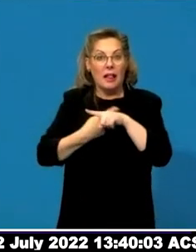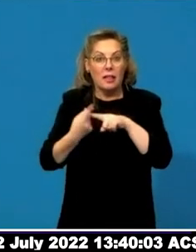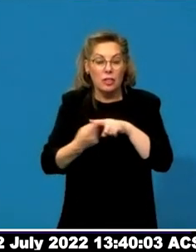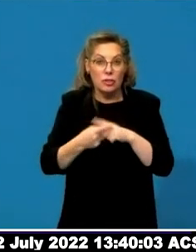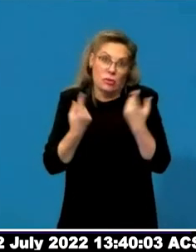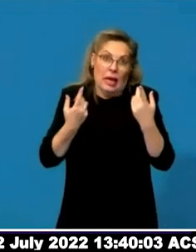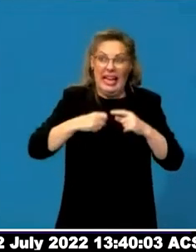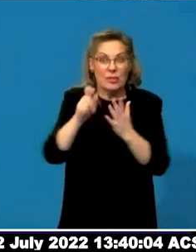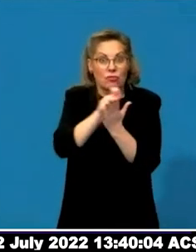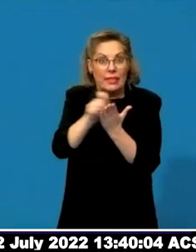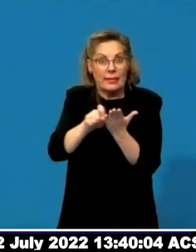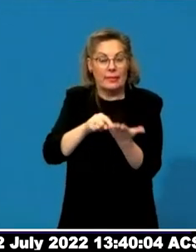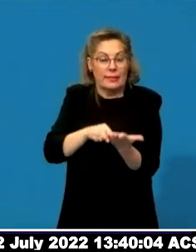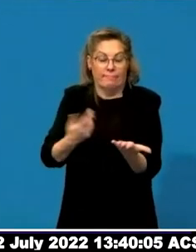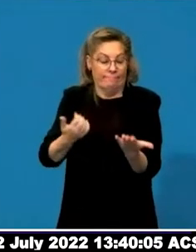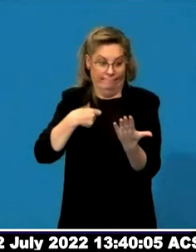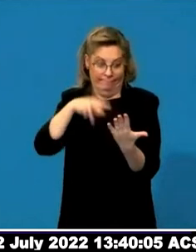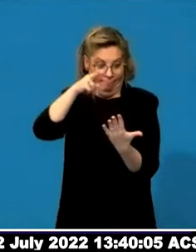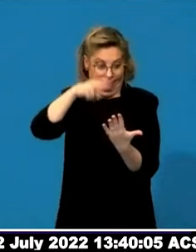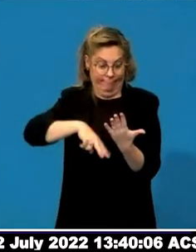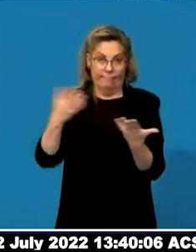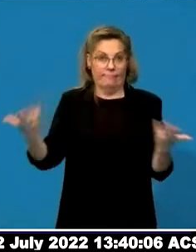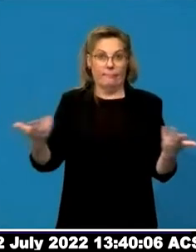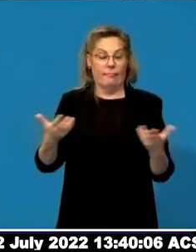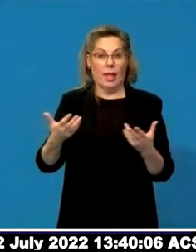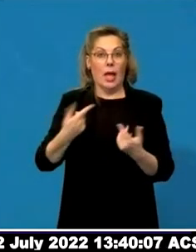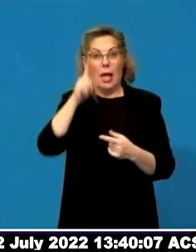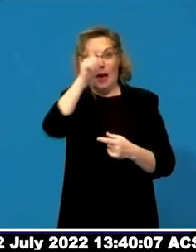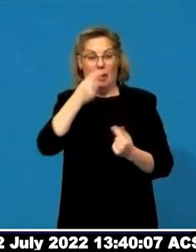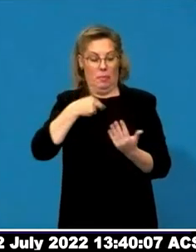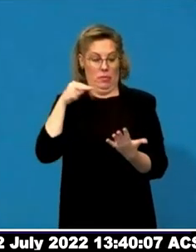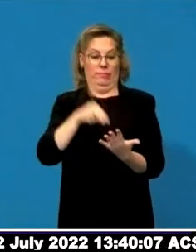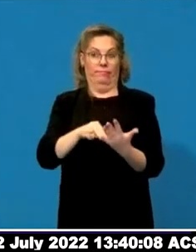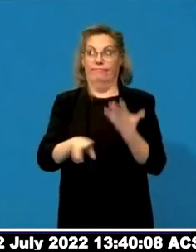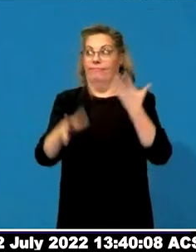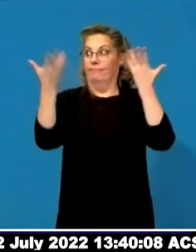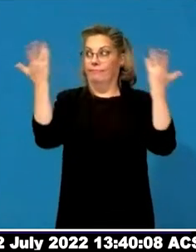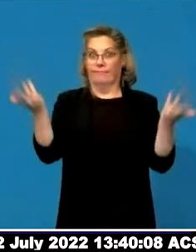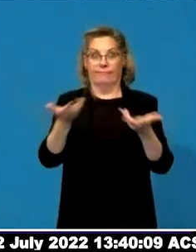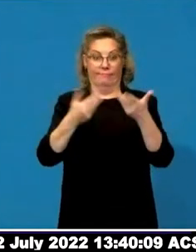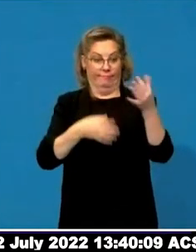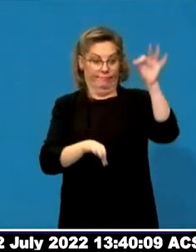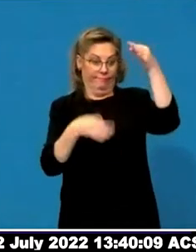It's nonsensical to people. People don't know what it is or what it means or how it can help them